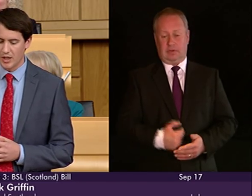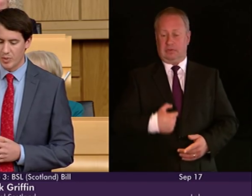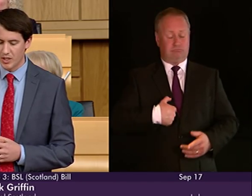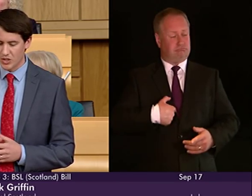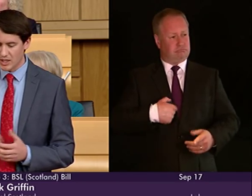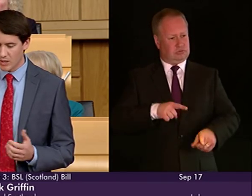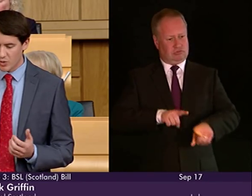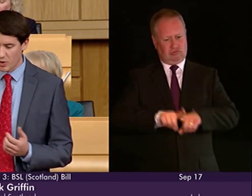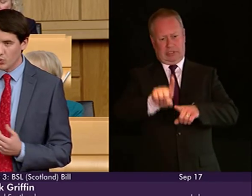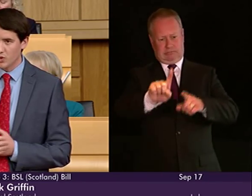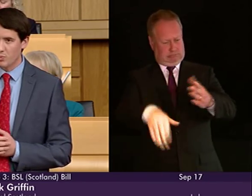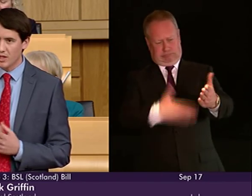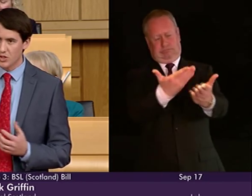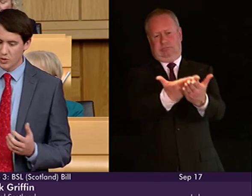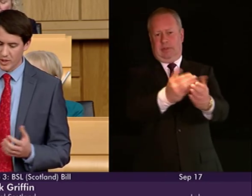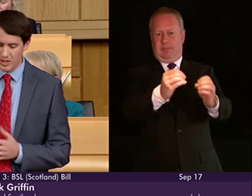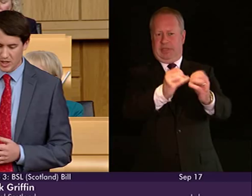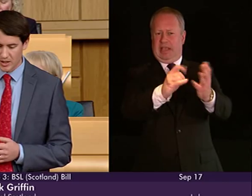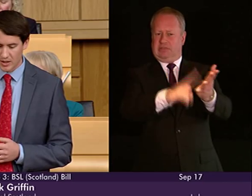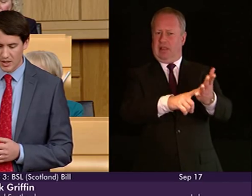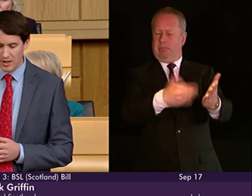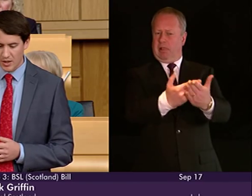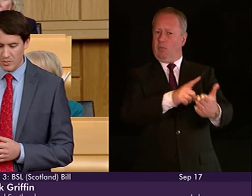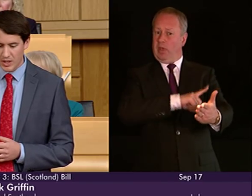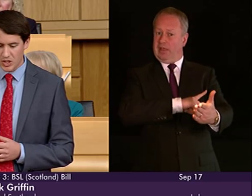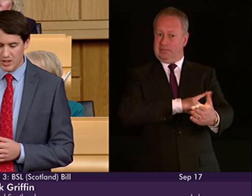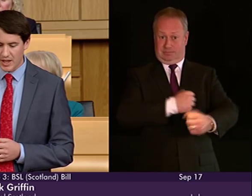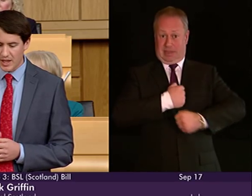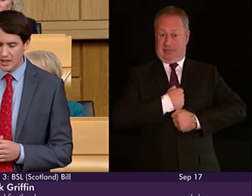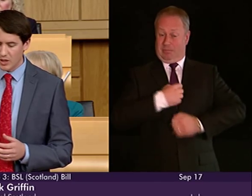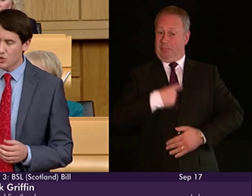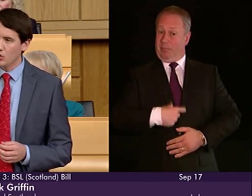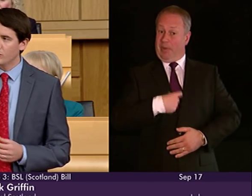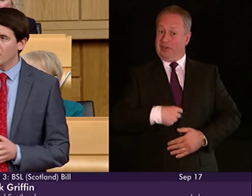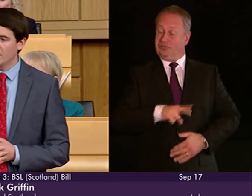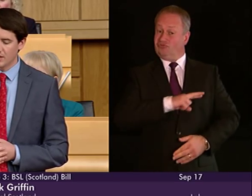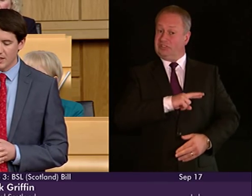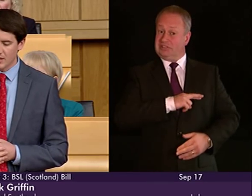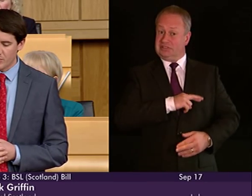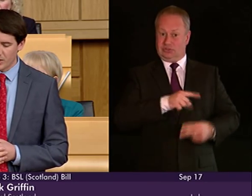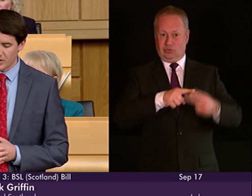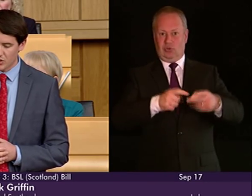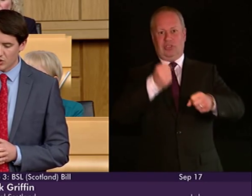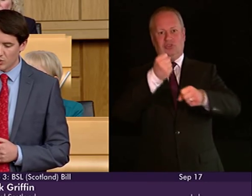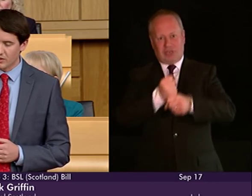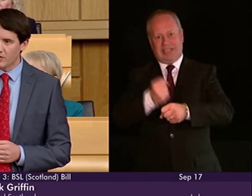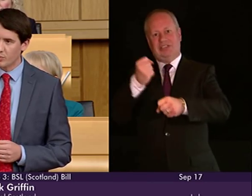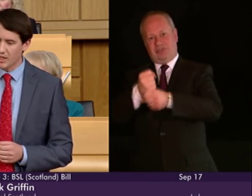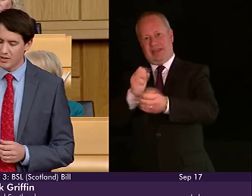a British Sign Language bill was personal—Mary Scanlon referred to that earlier. Two of my